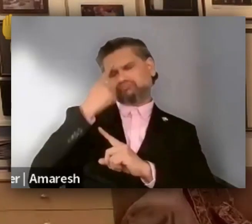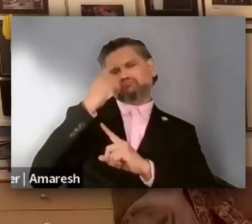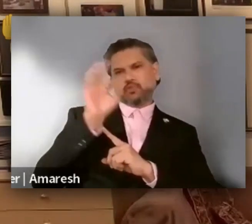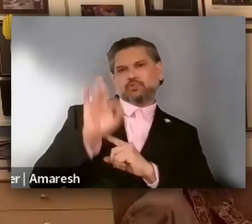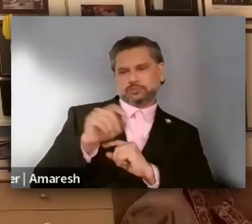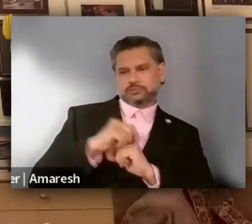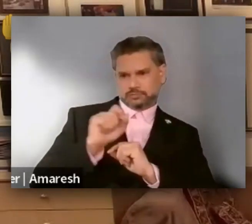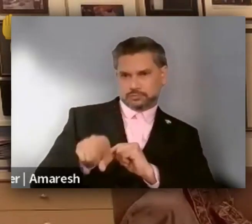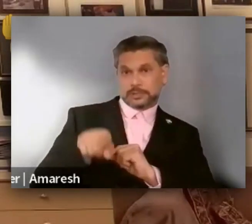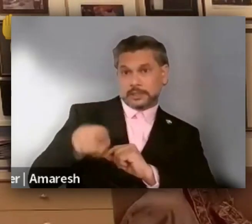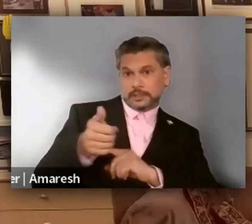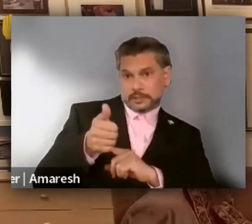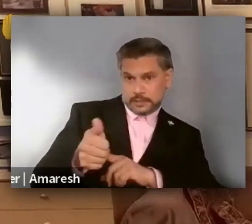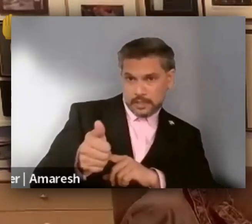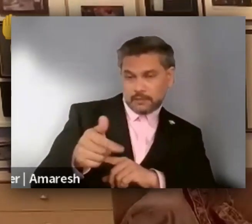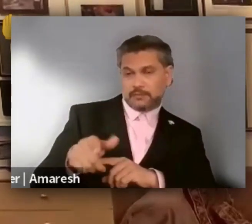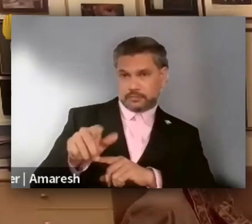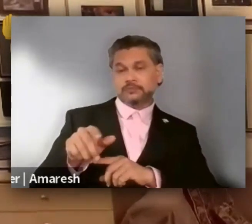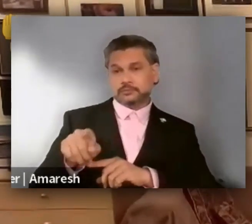or your prompt and then do a web search.